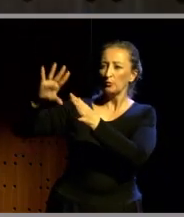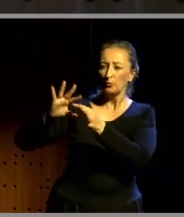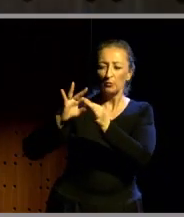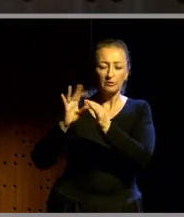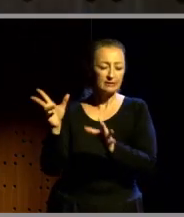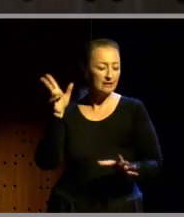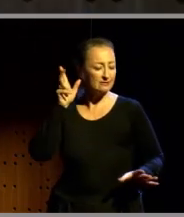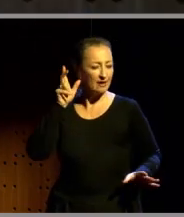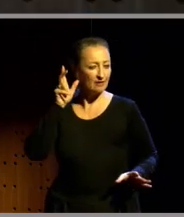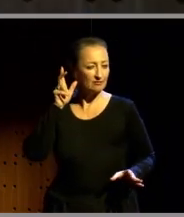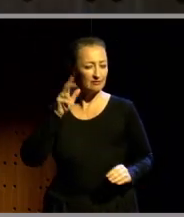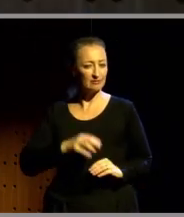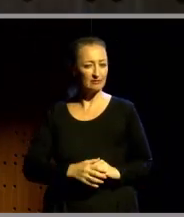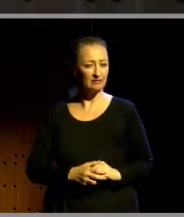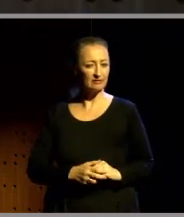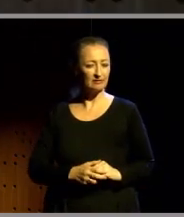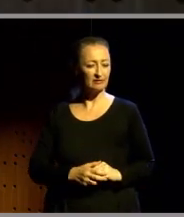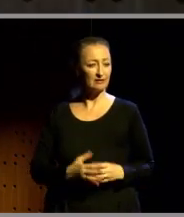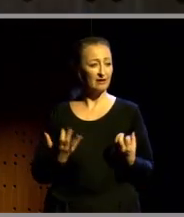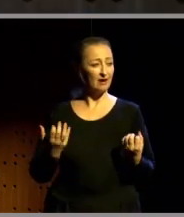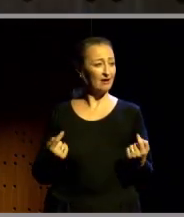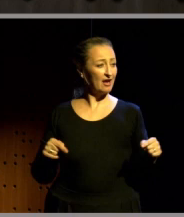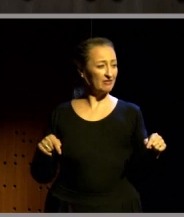And having this wonderful instrument call our